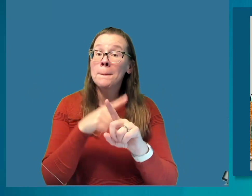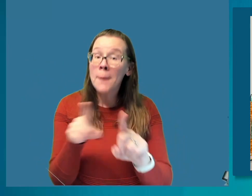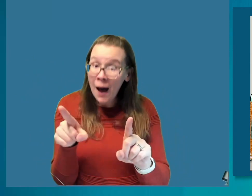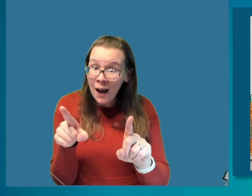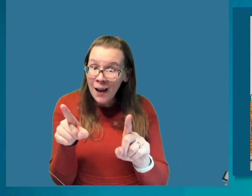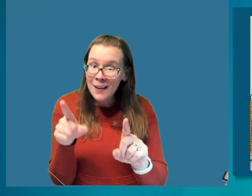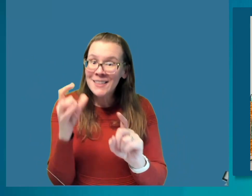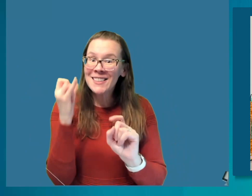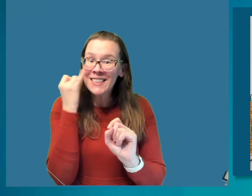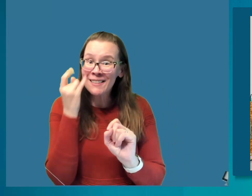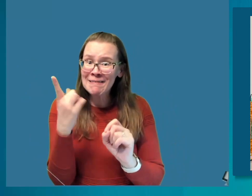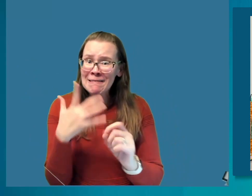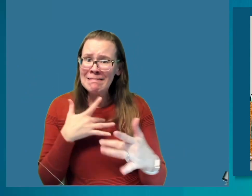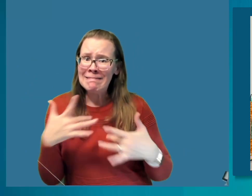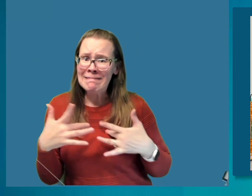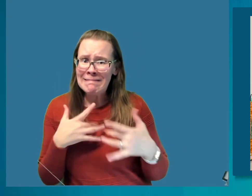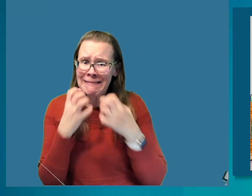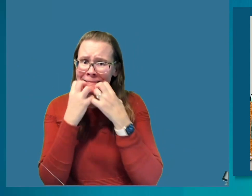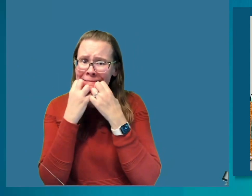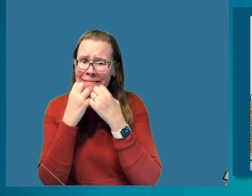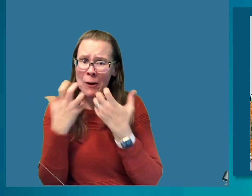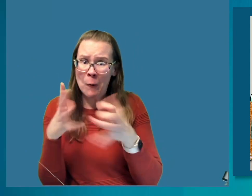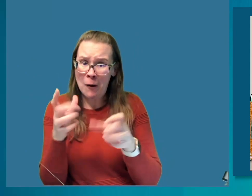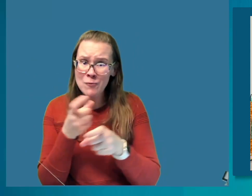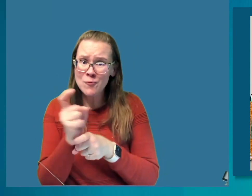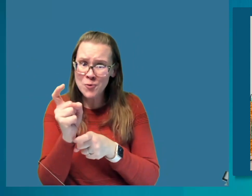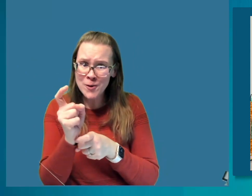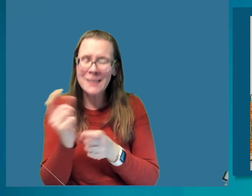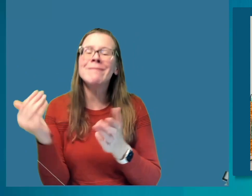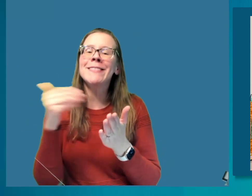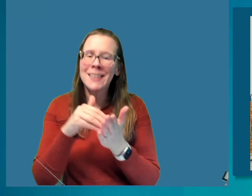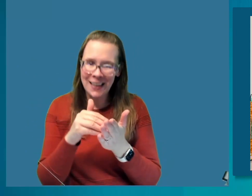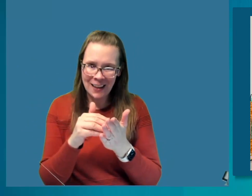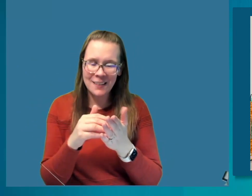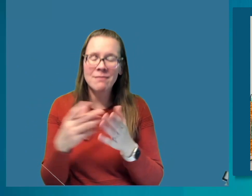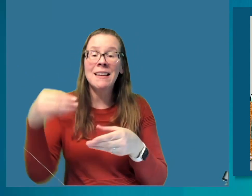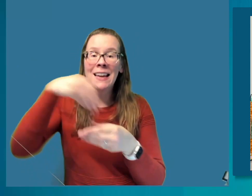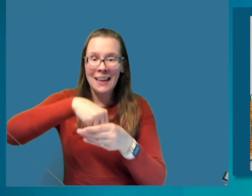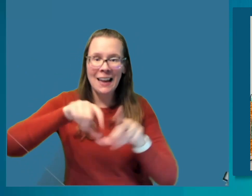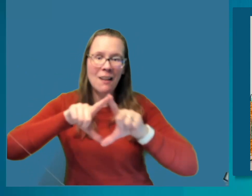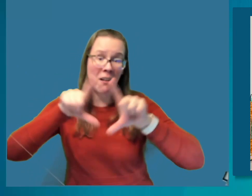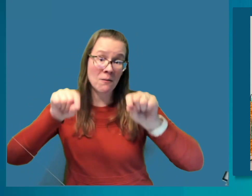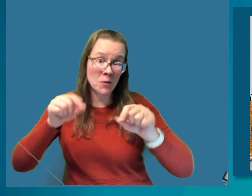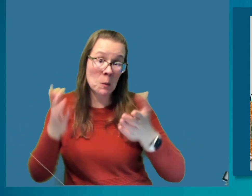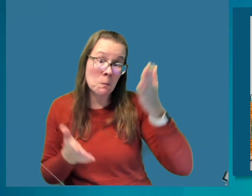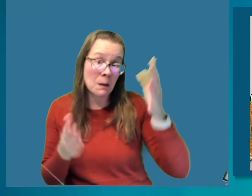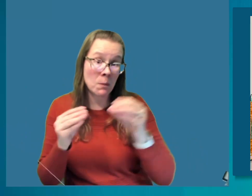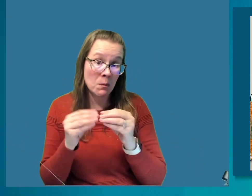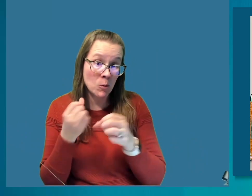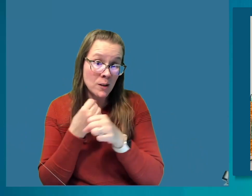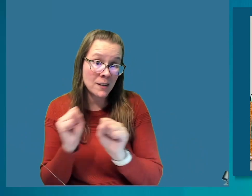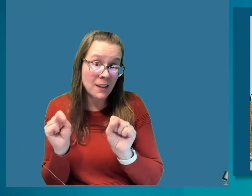and they arrive safely (so far). But again, if you're concerned you do have other options for